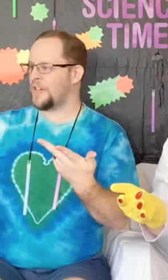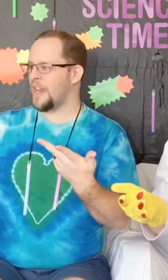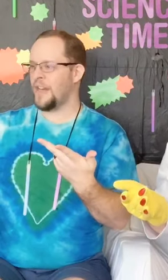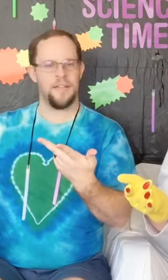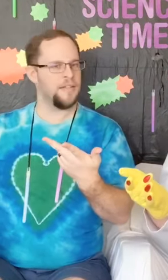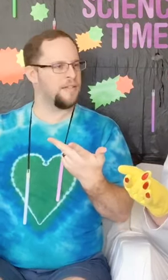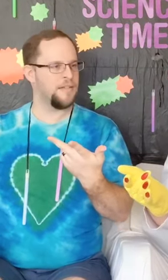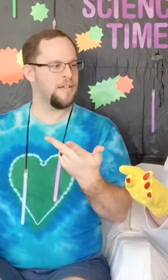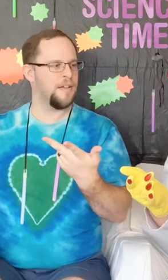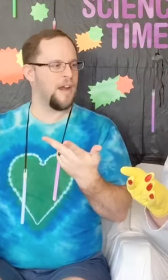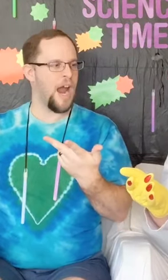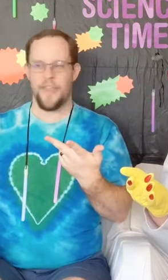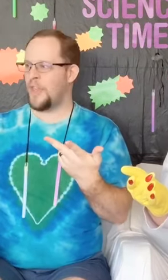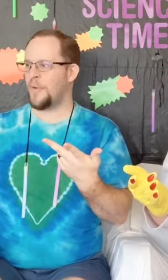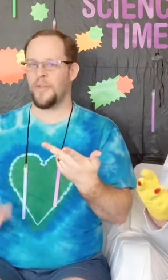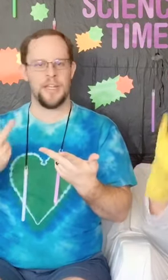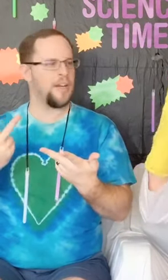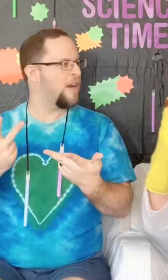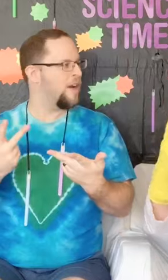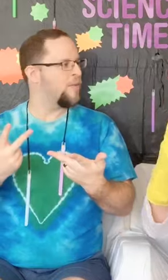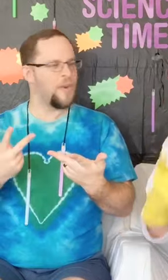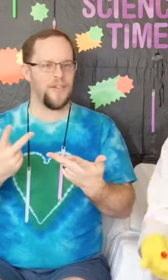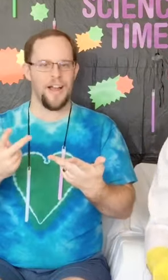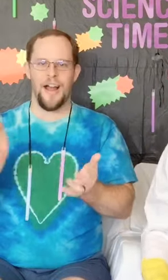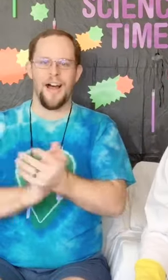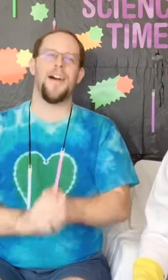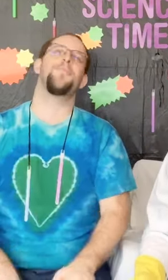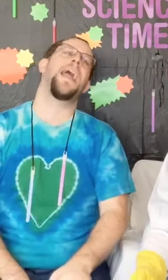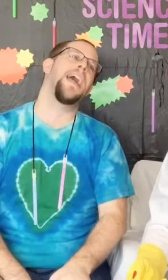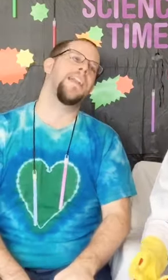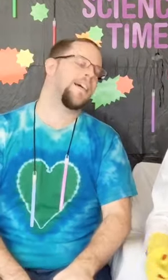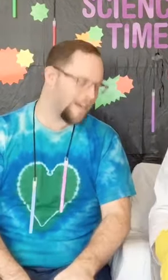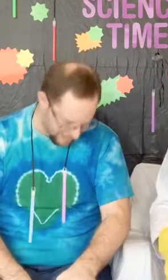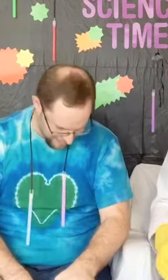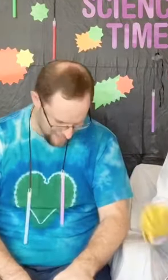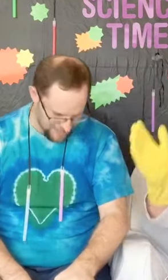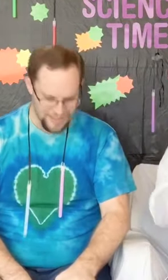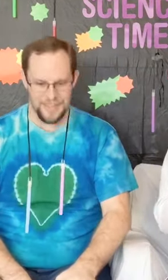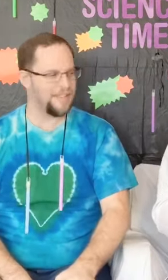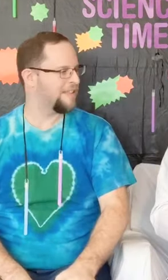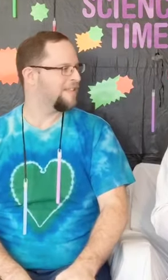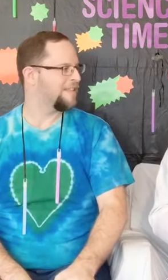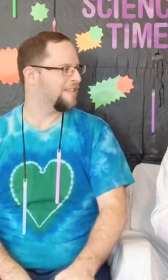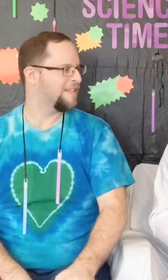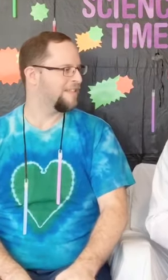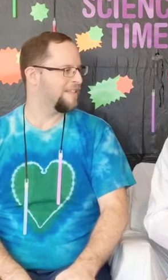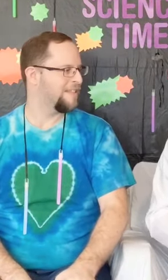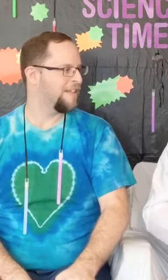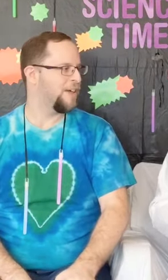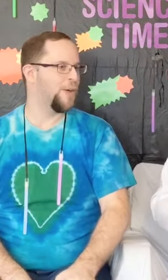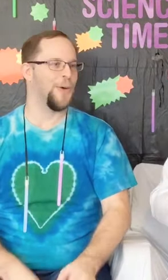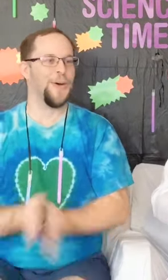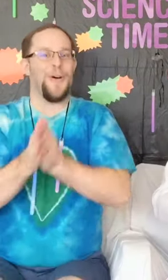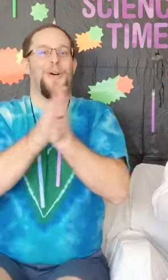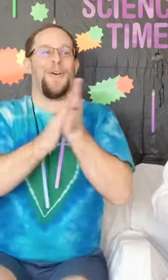sign? I think we... CALI: ...only have two! AARON: Oh man! Oh. CALI: How do you sign "explosion"?